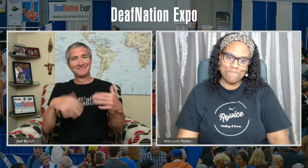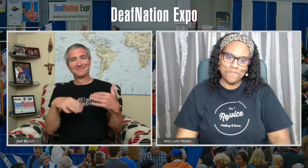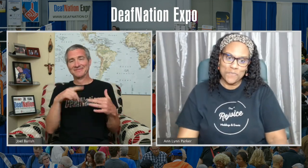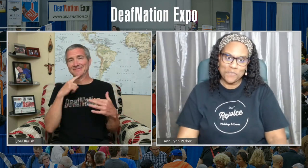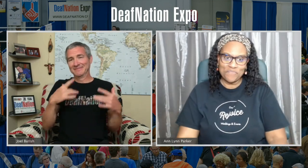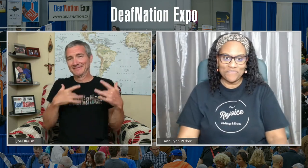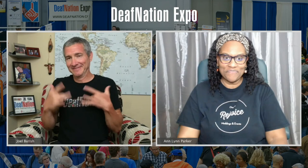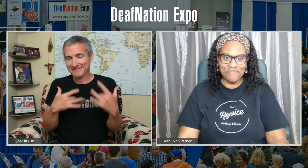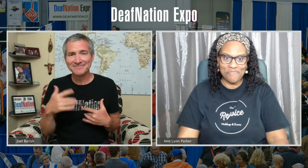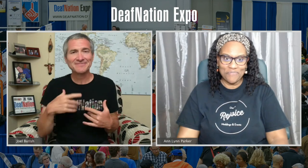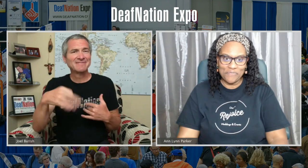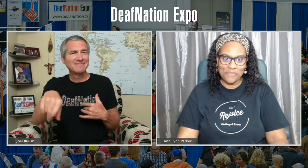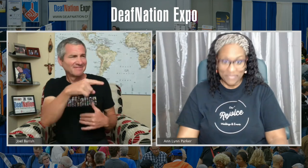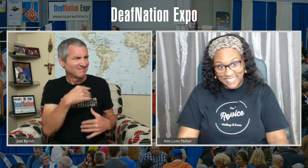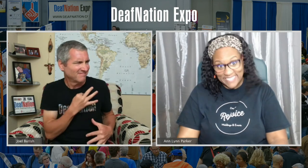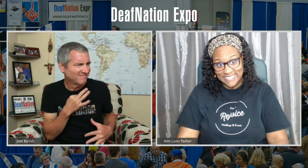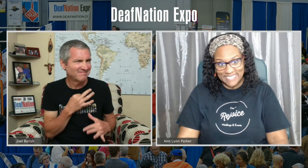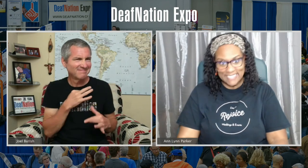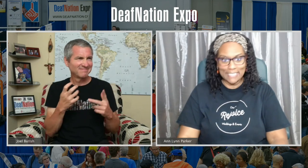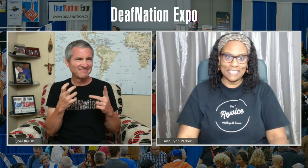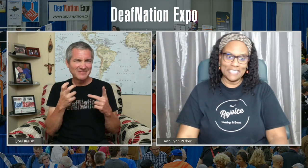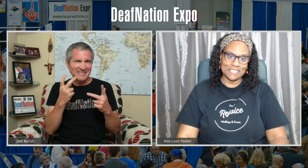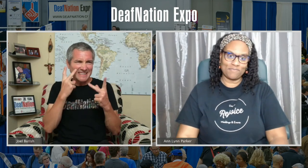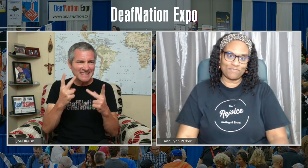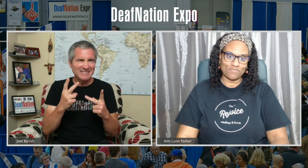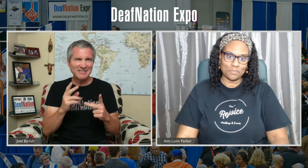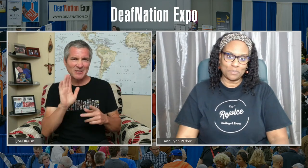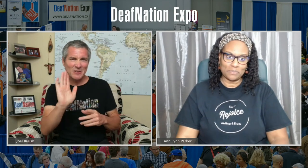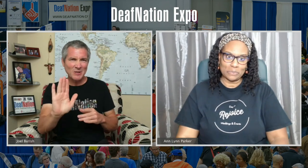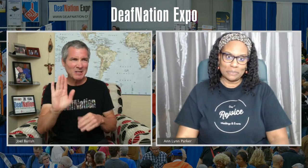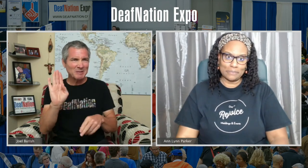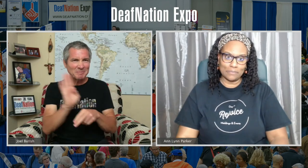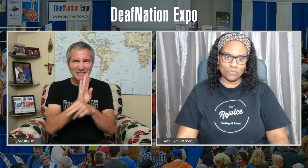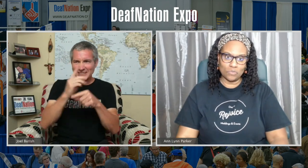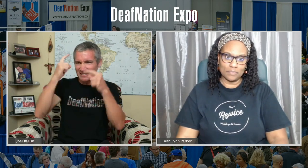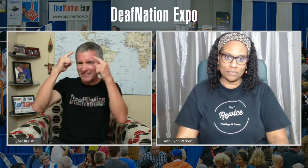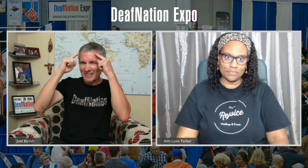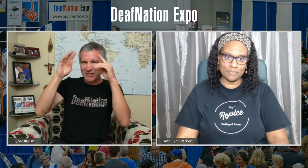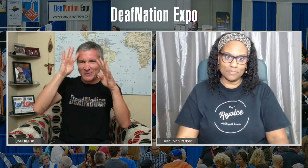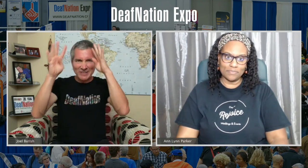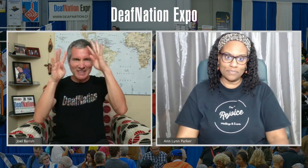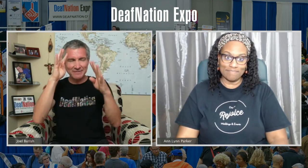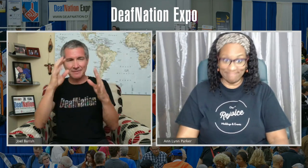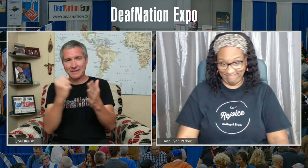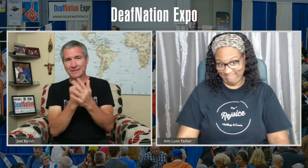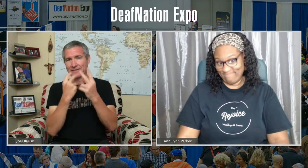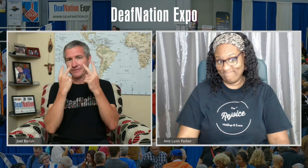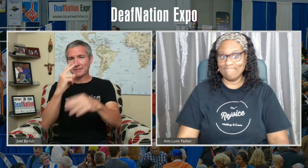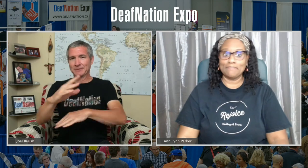I’m really excited. If you’re curious to see her business and creativity,